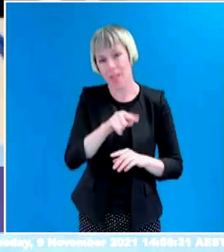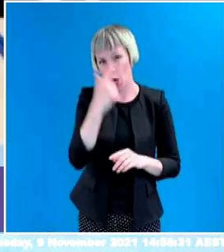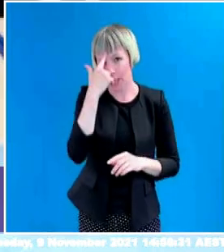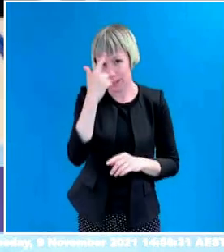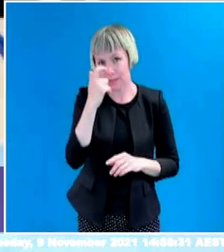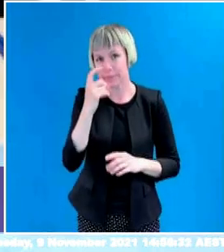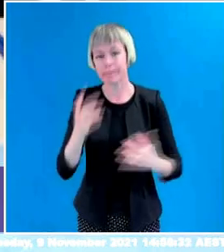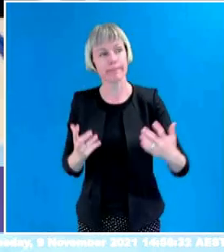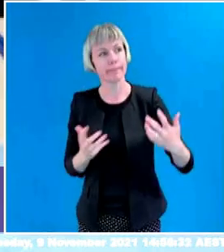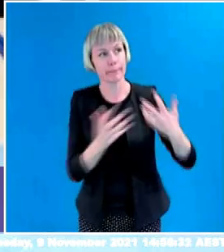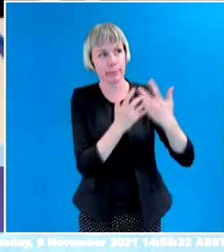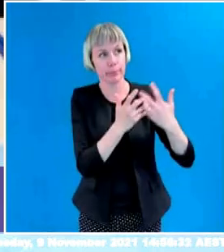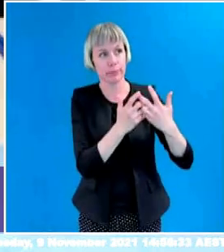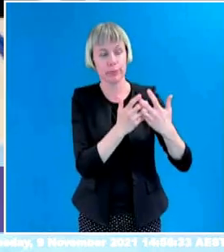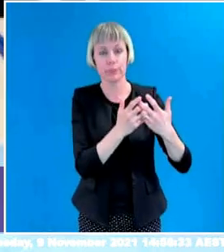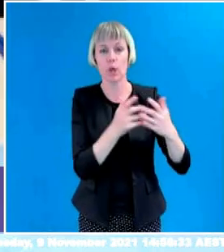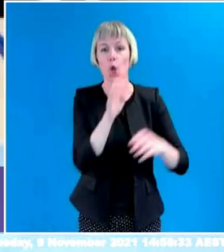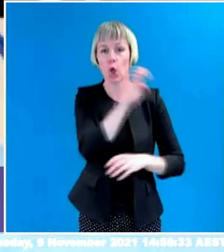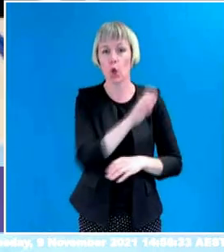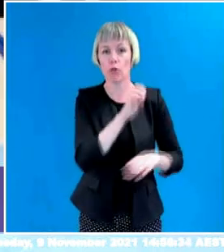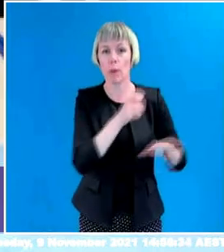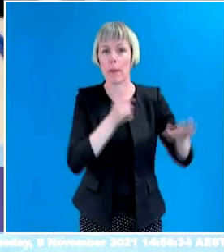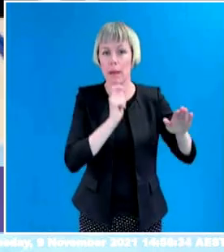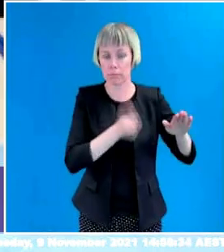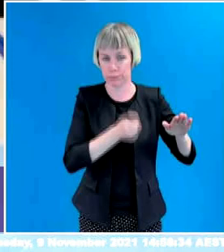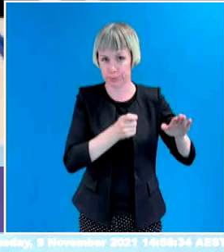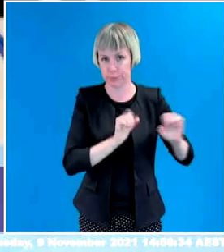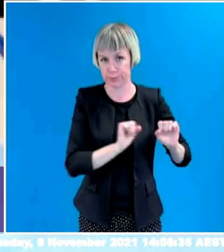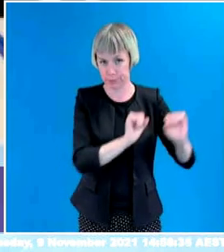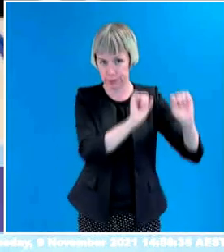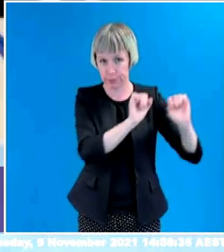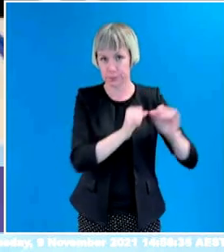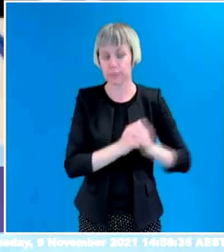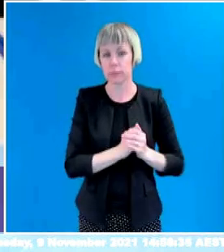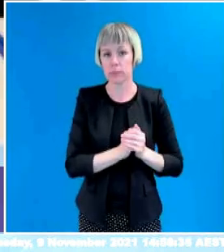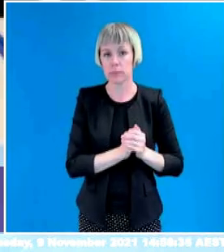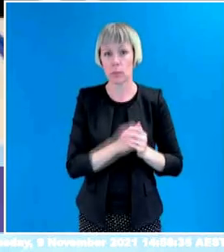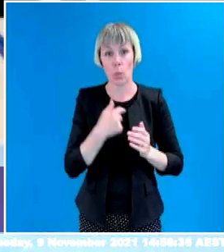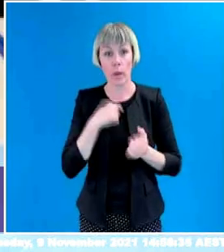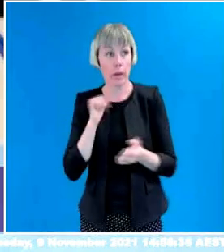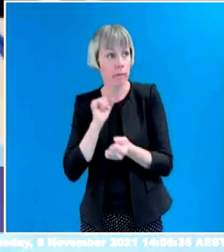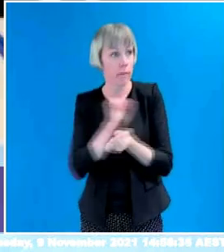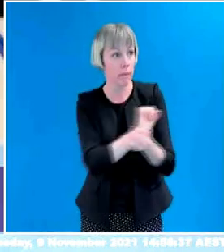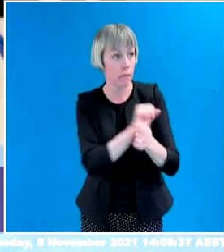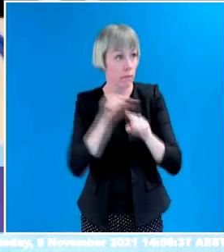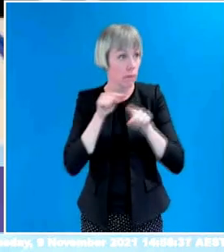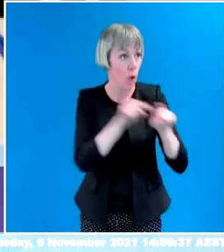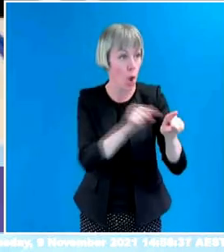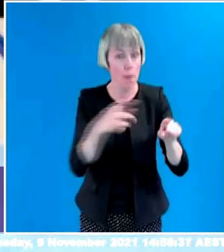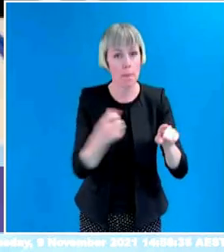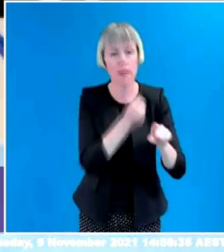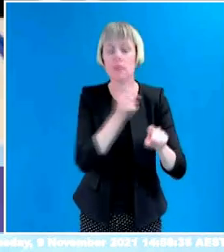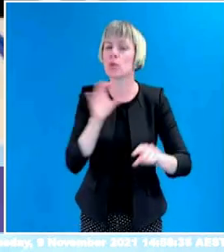case law and obviously we are not strictly bound by that. But we also find it a feature of international law more broadly and we